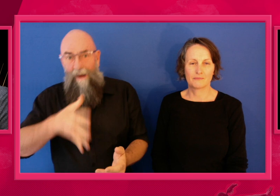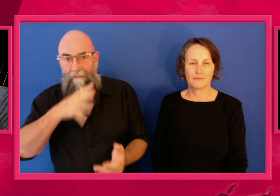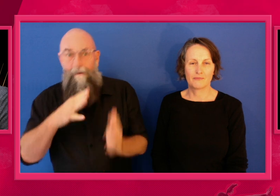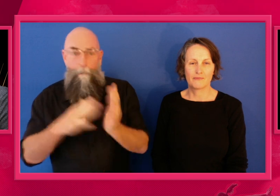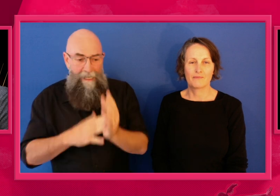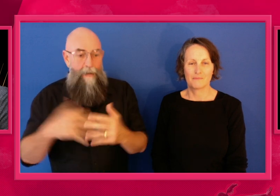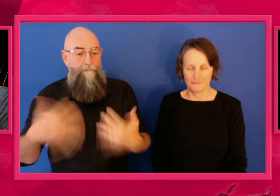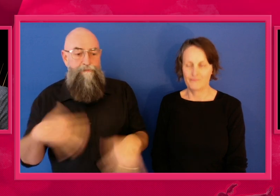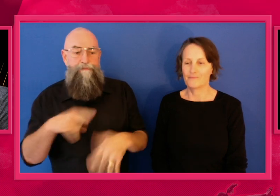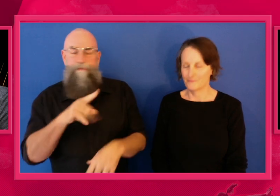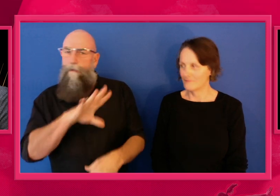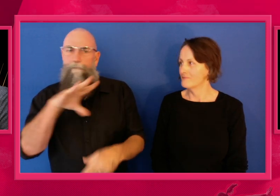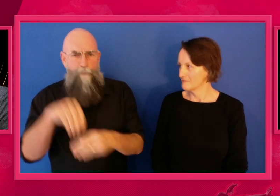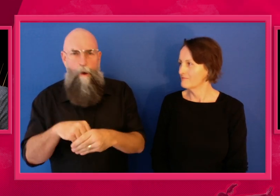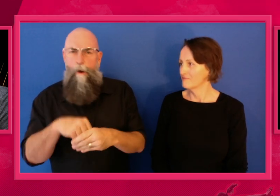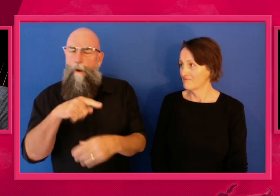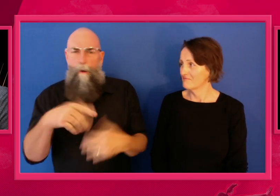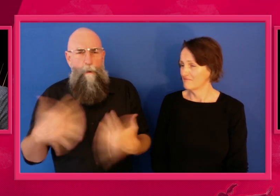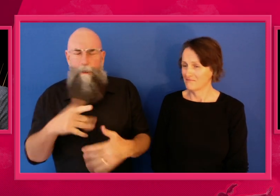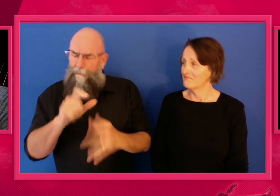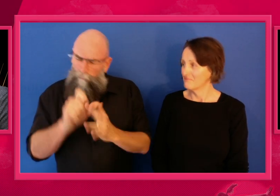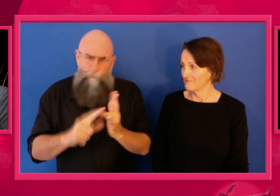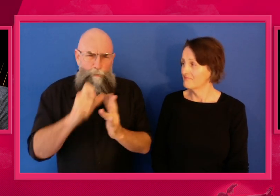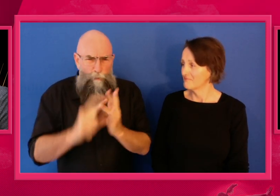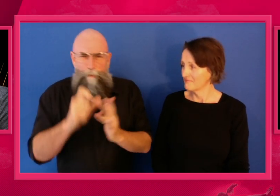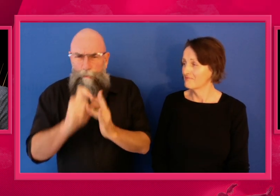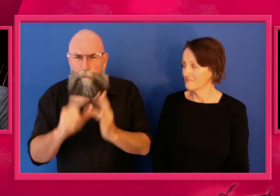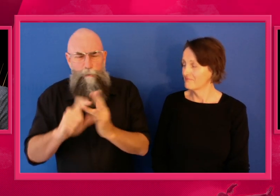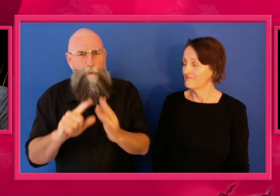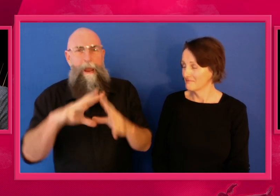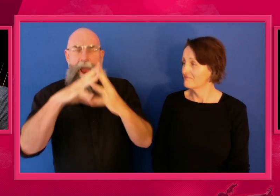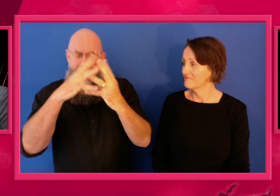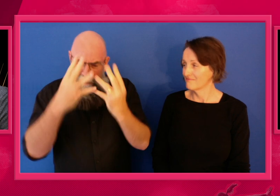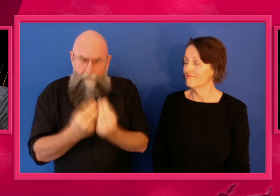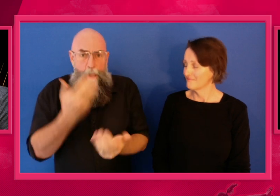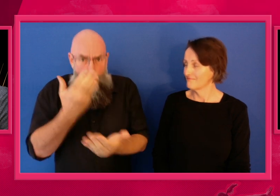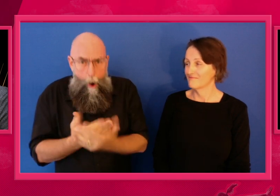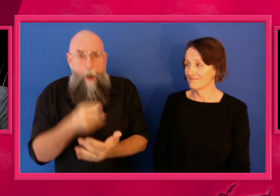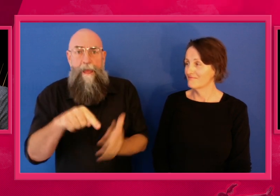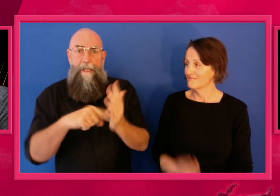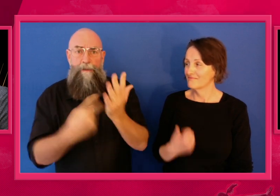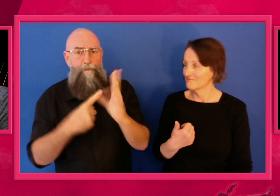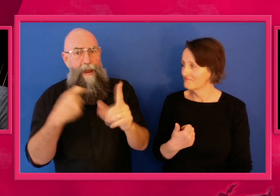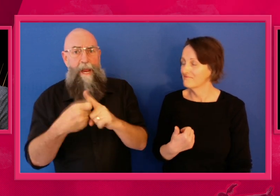Kurt Fearnley: He leaves everything that is him on that track to seat that medal. It's,